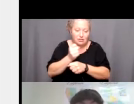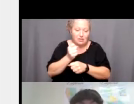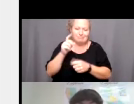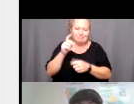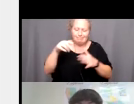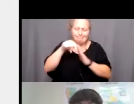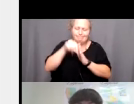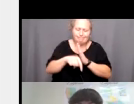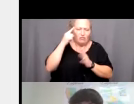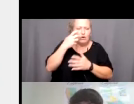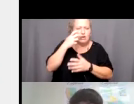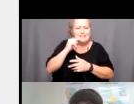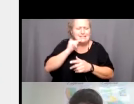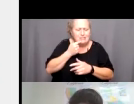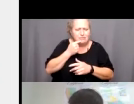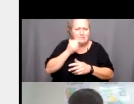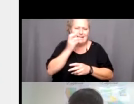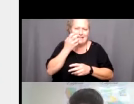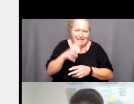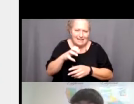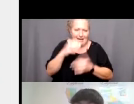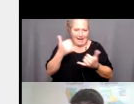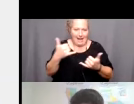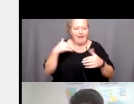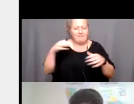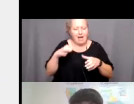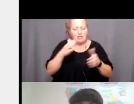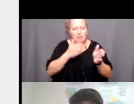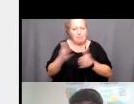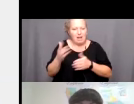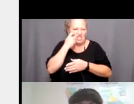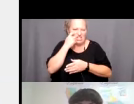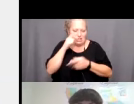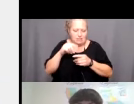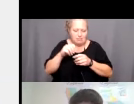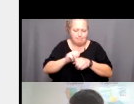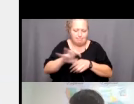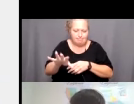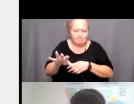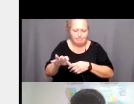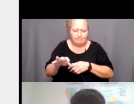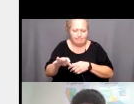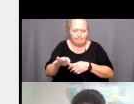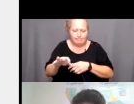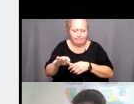which resulted in this extreme heat action plan, which was released recently and again for the conversation